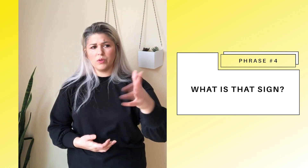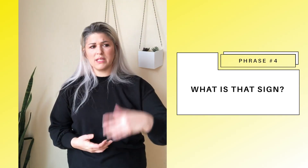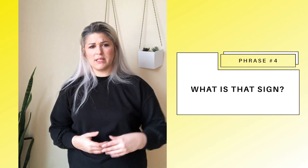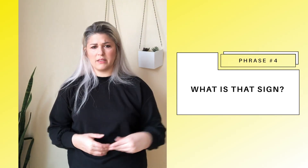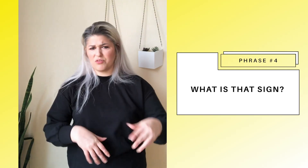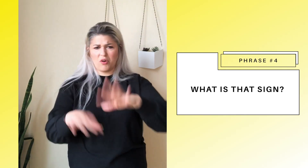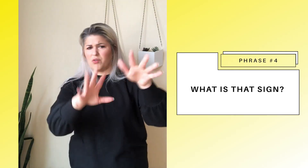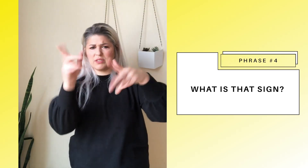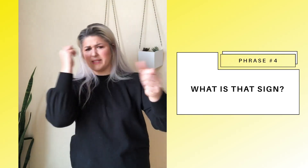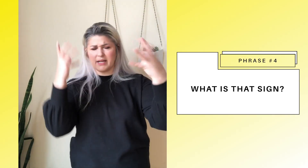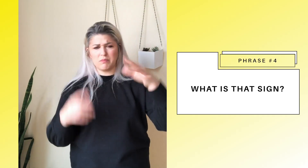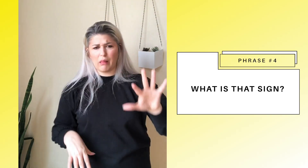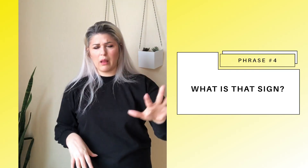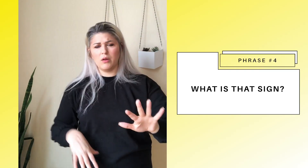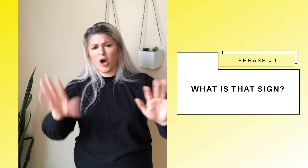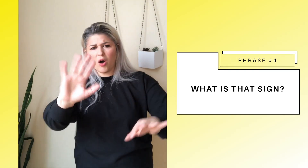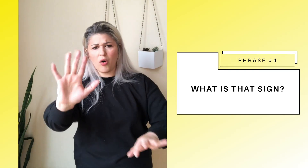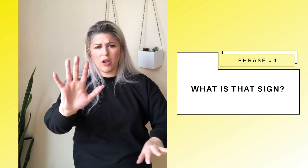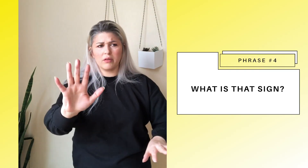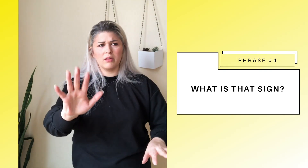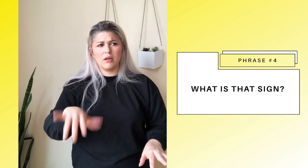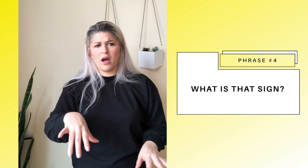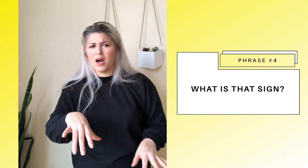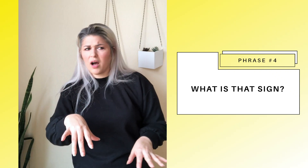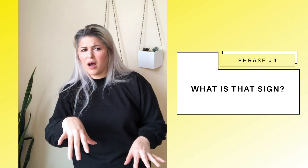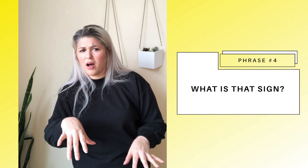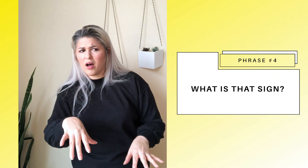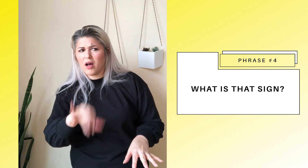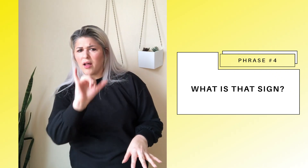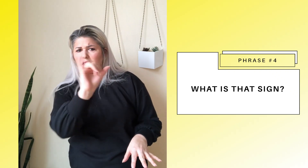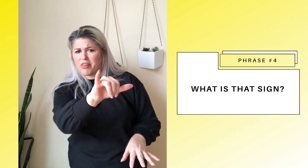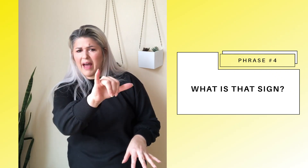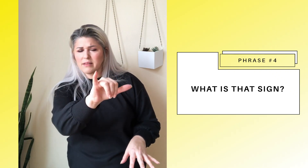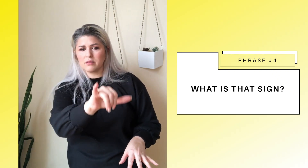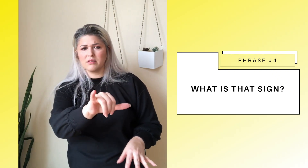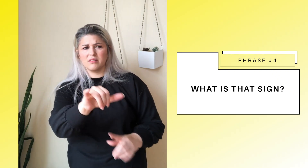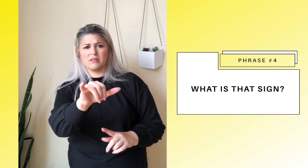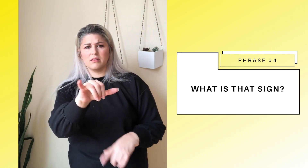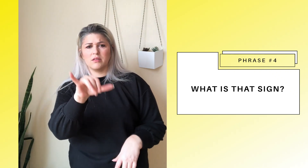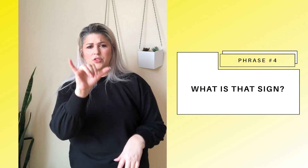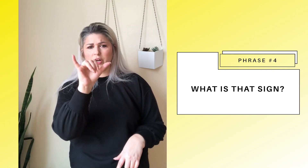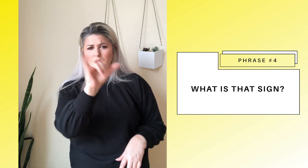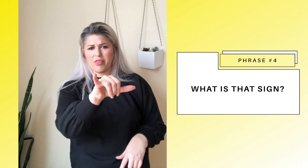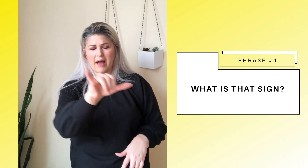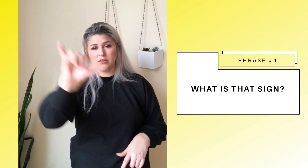What does that sign? So, Oh, somebody signs, boom. Well, Oh, hold on. Uh, that, so you're gonna go with that.